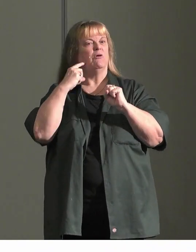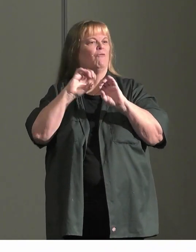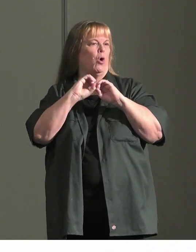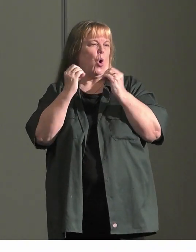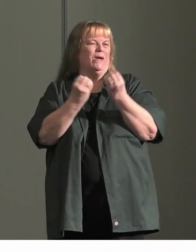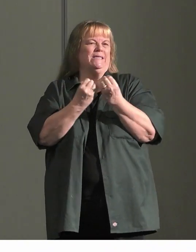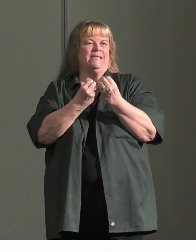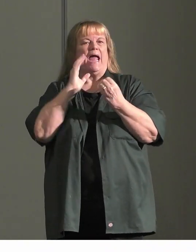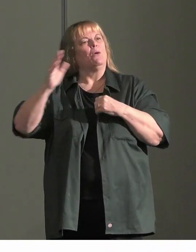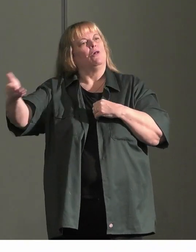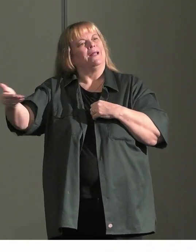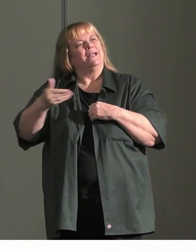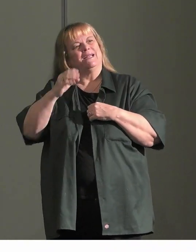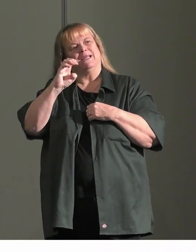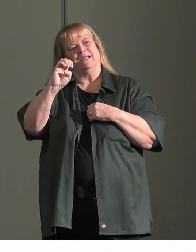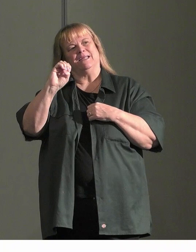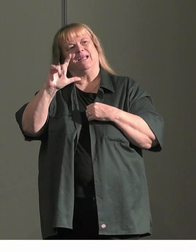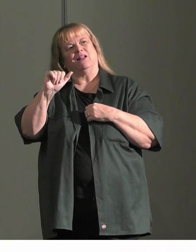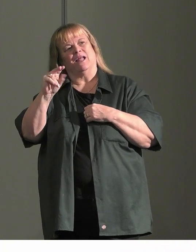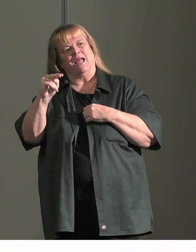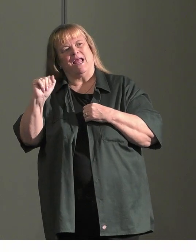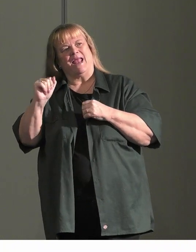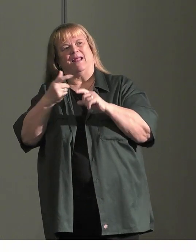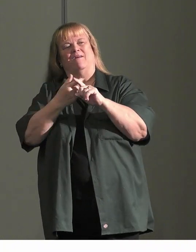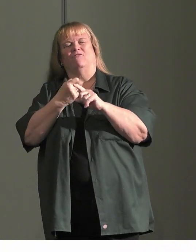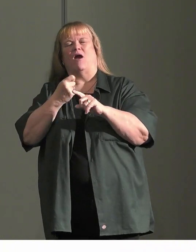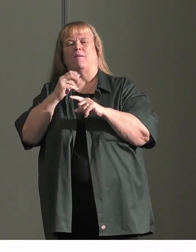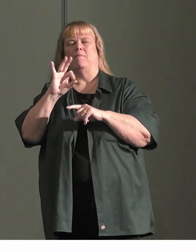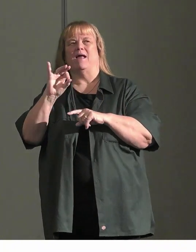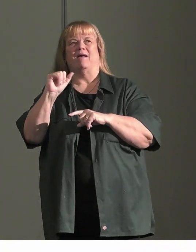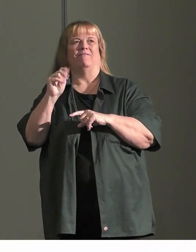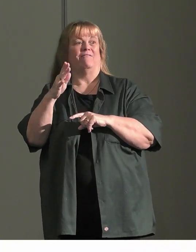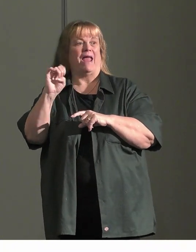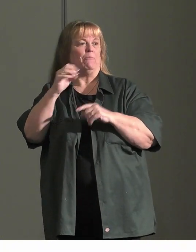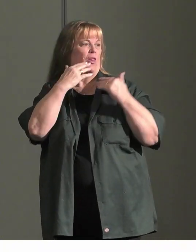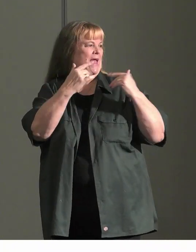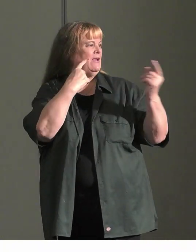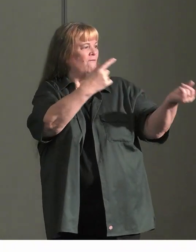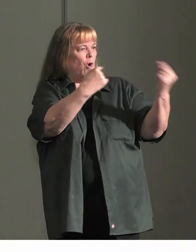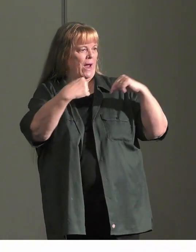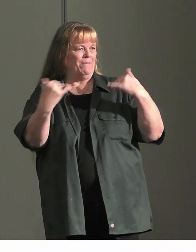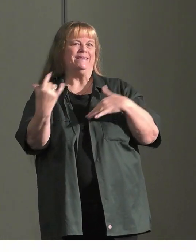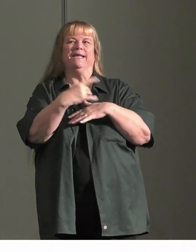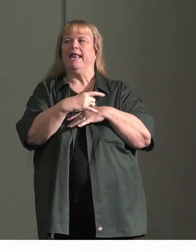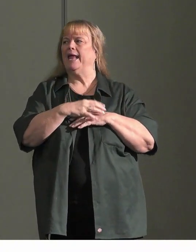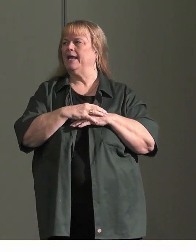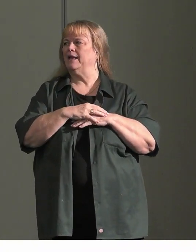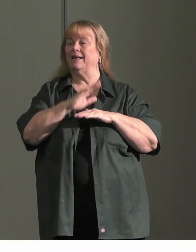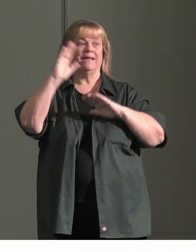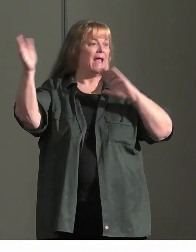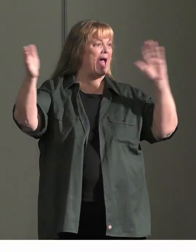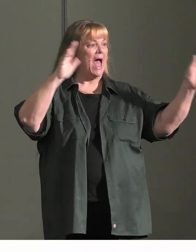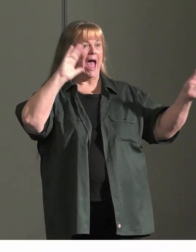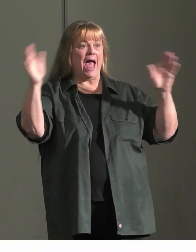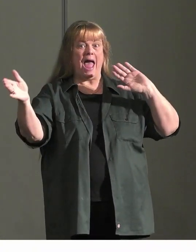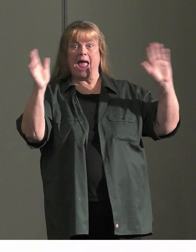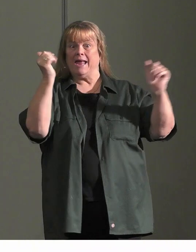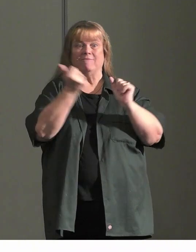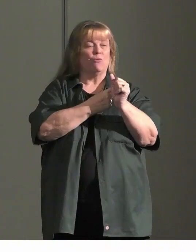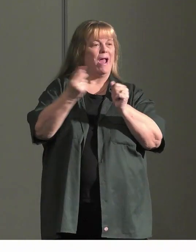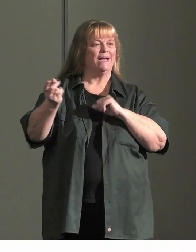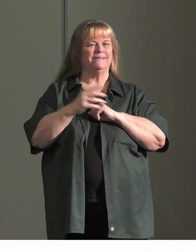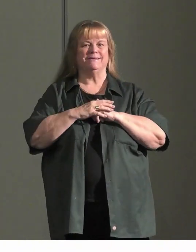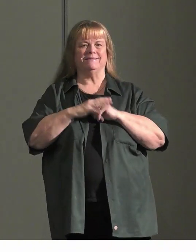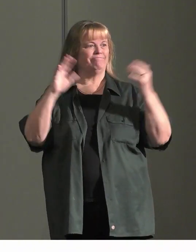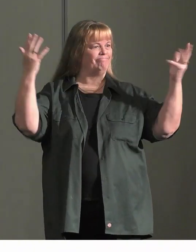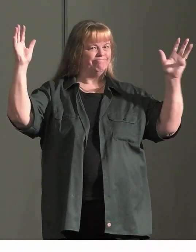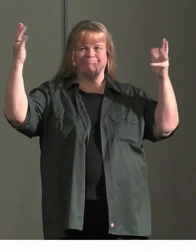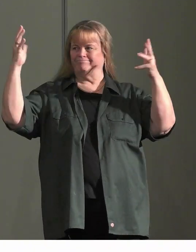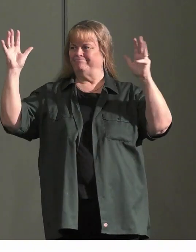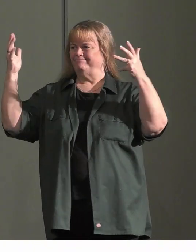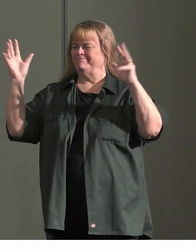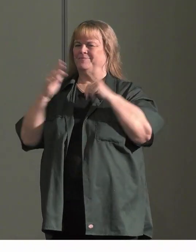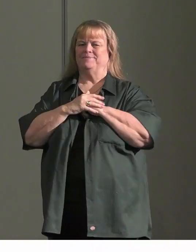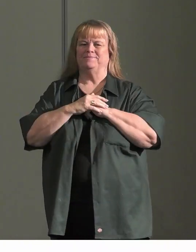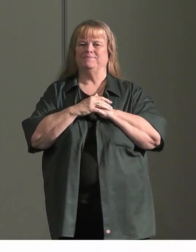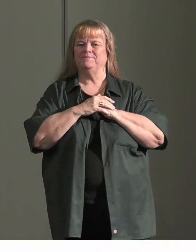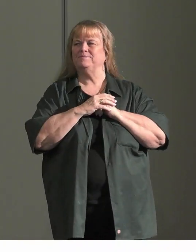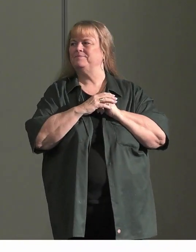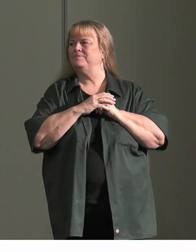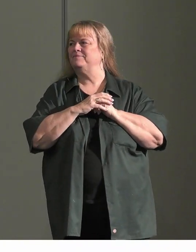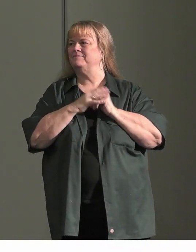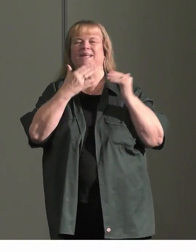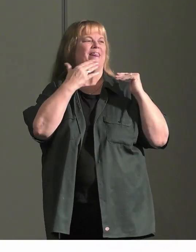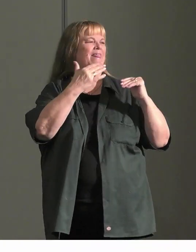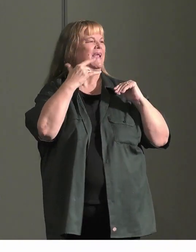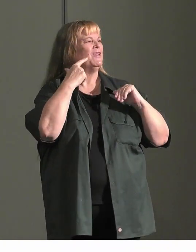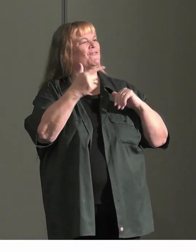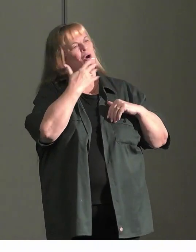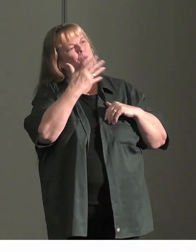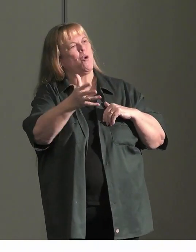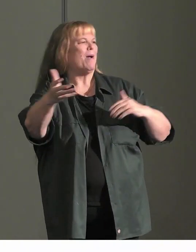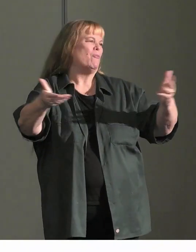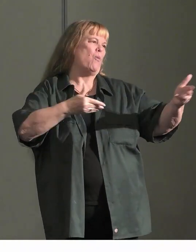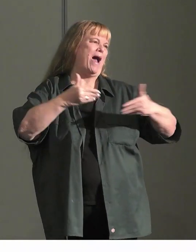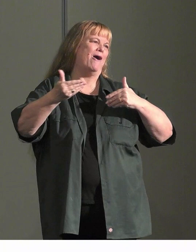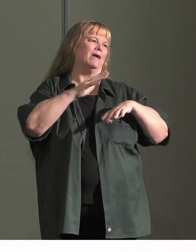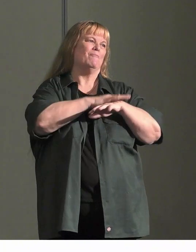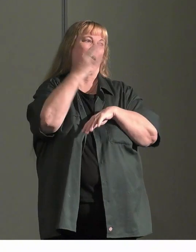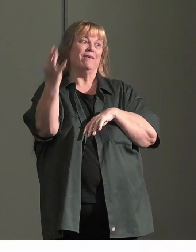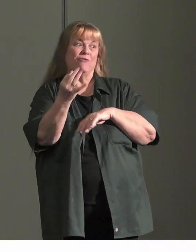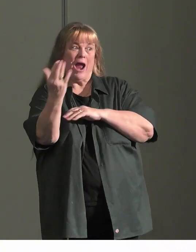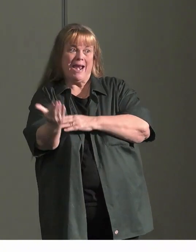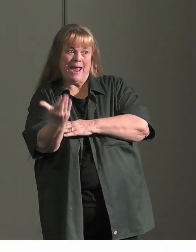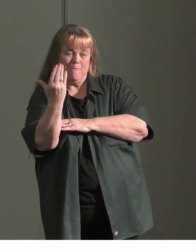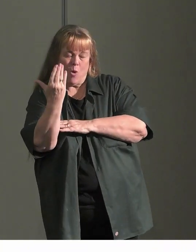I will introduce Elana Chapman from Fable. >> ELANA: Hi folks I know it has been a